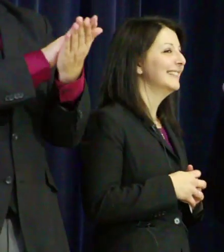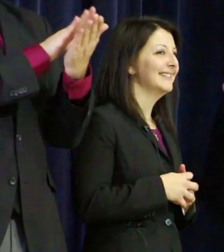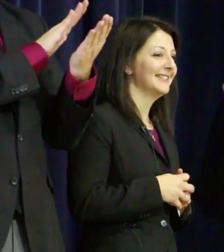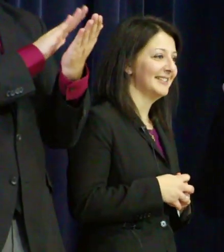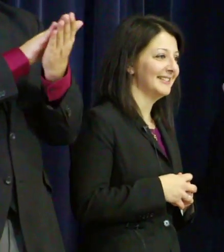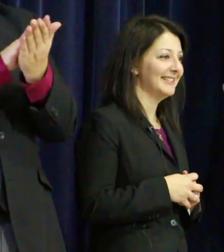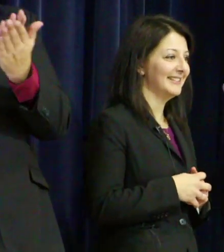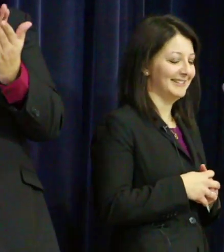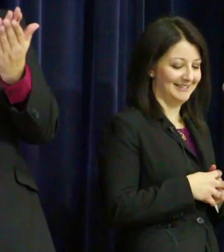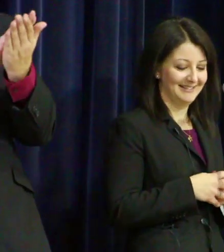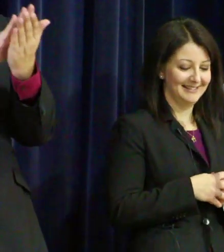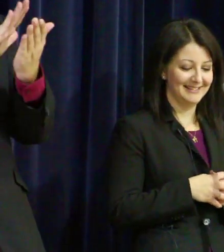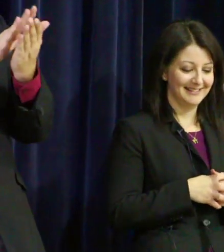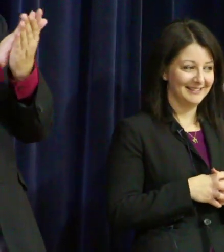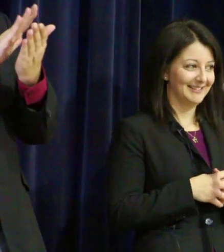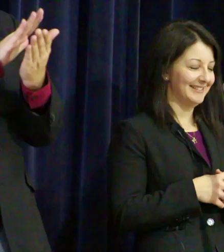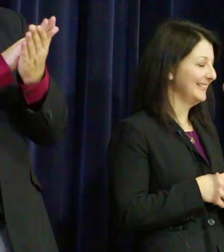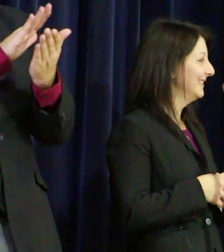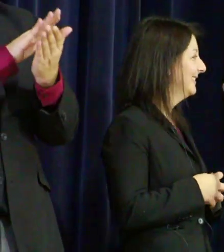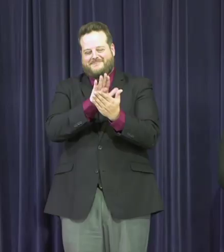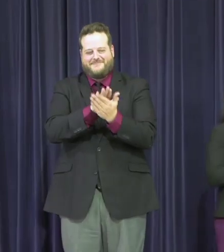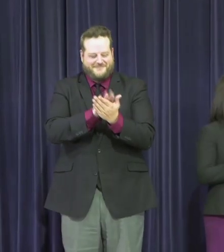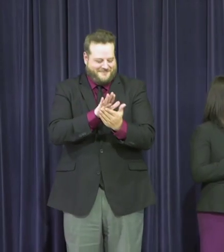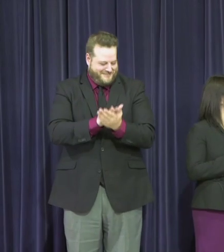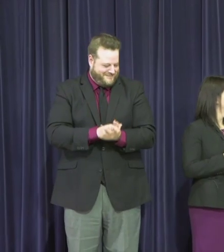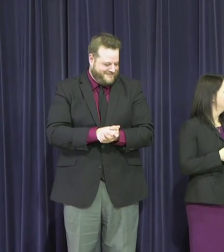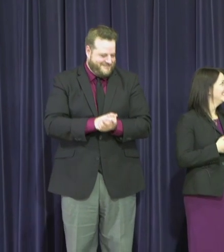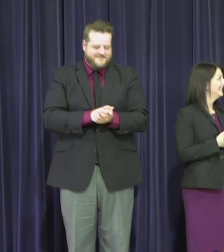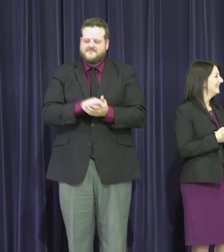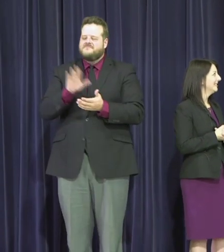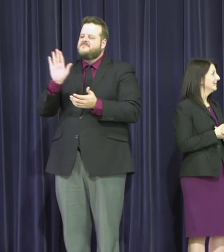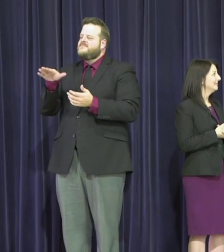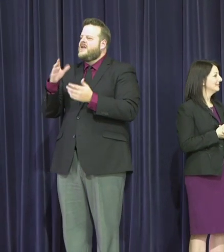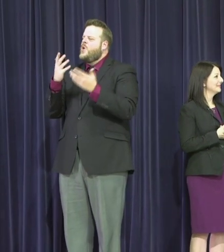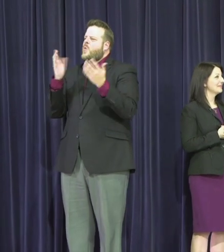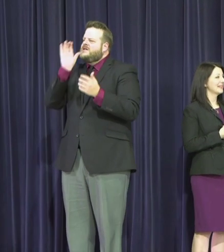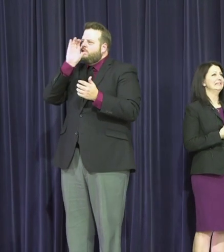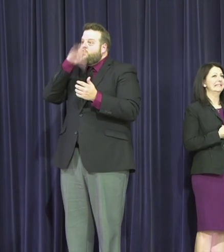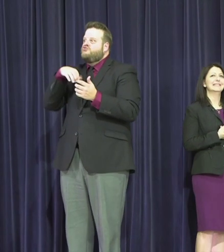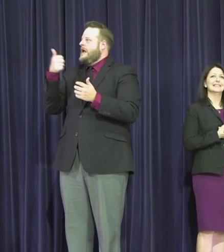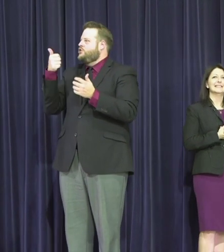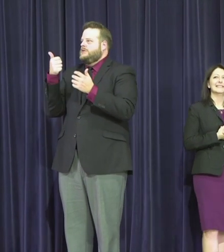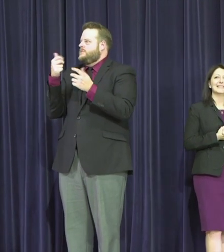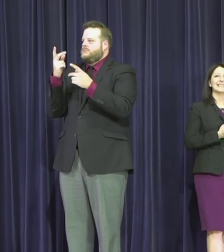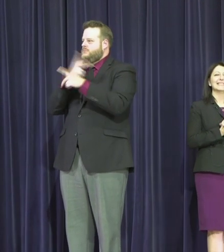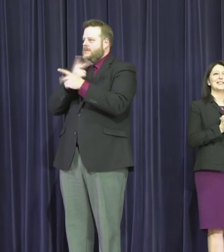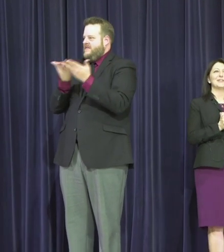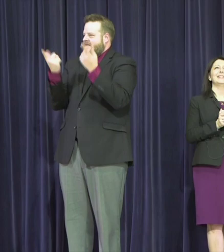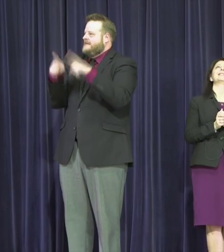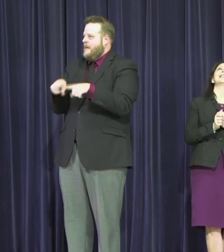So what is the strangest thing that's happened to you since you've come to North Carolina?